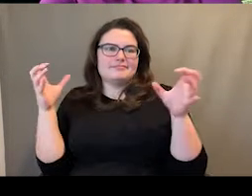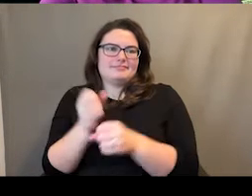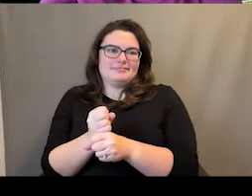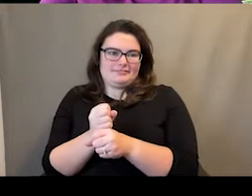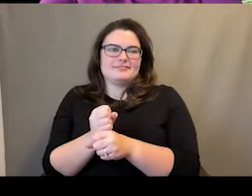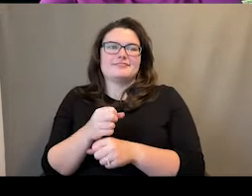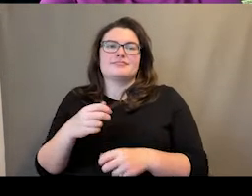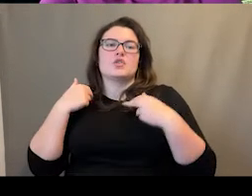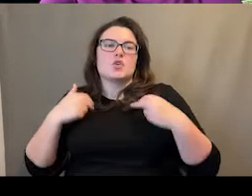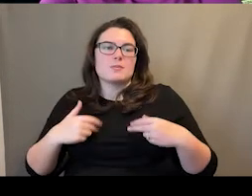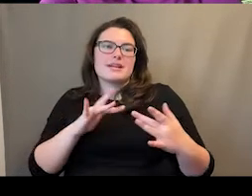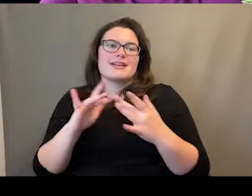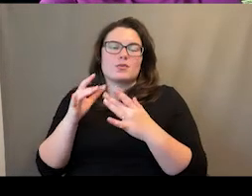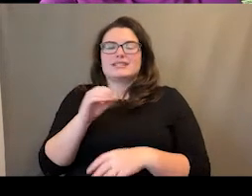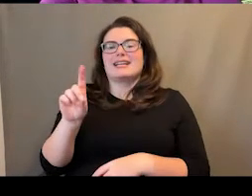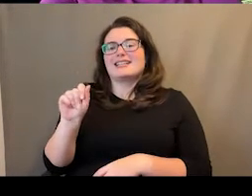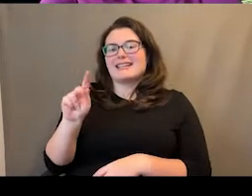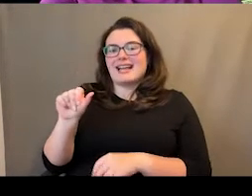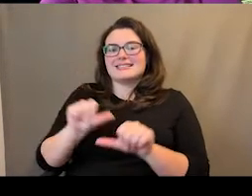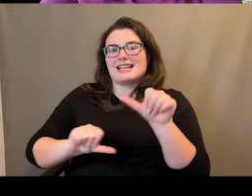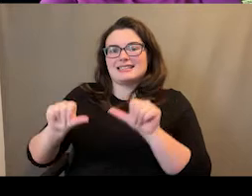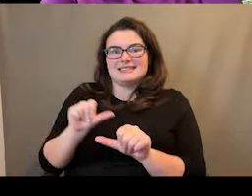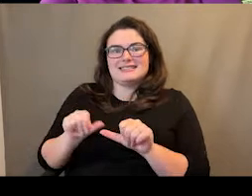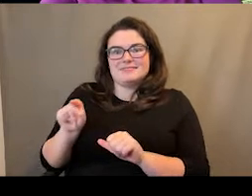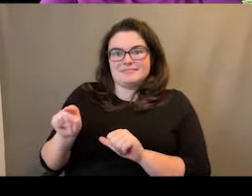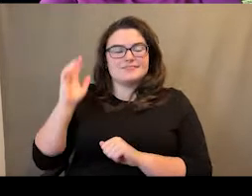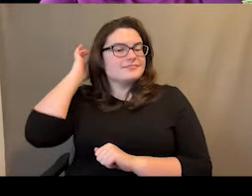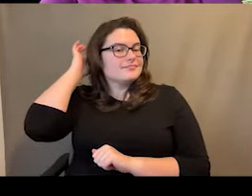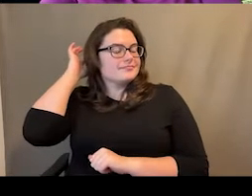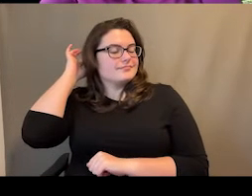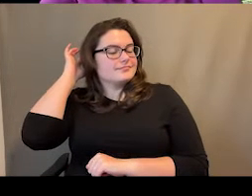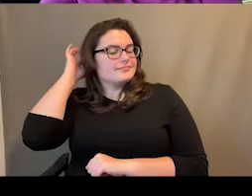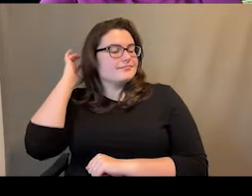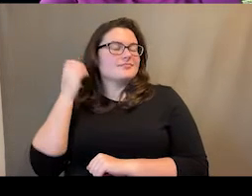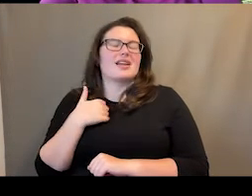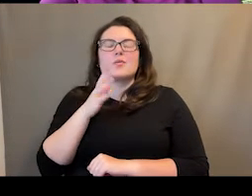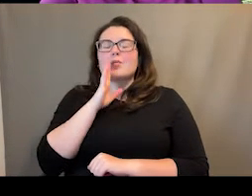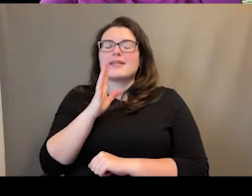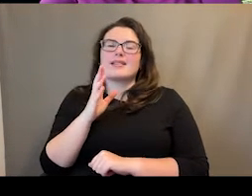so human networks and data science. I'm going to talk a little bit later about the difference